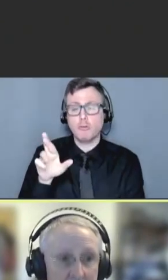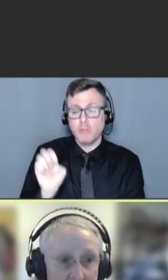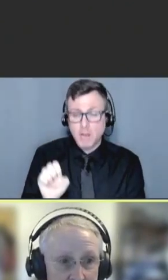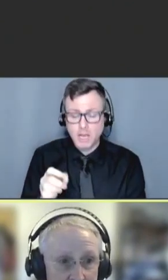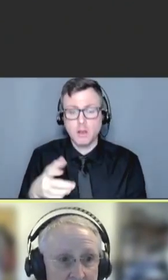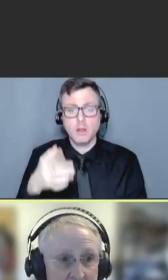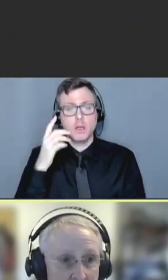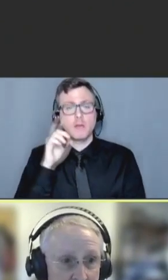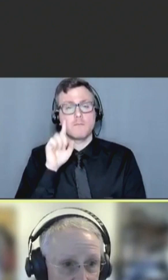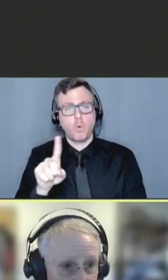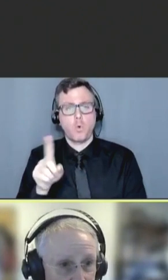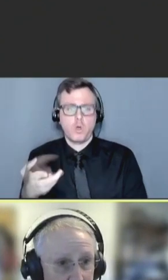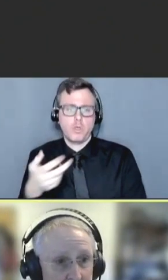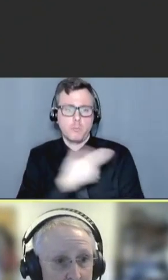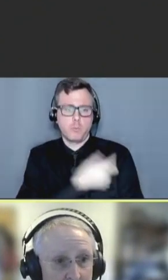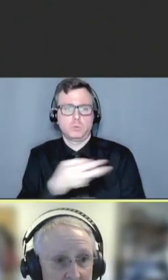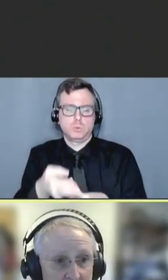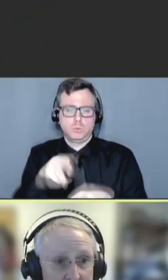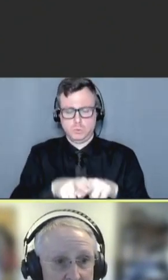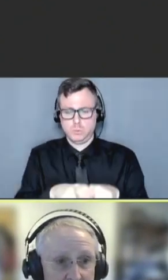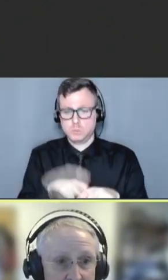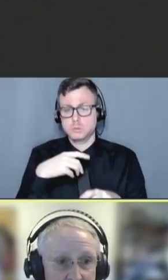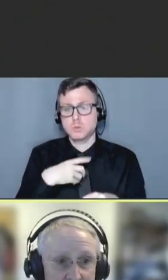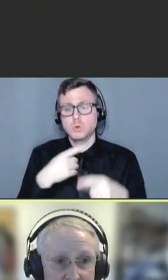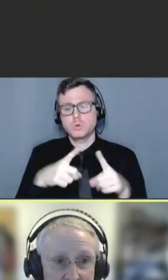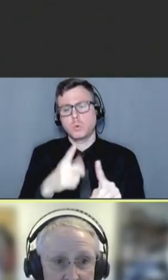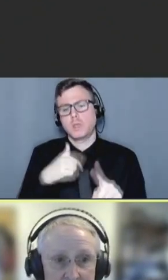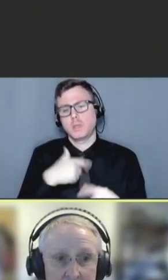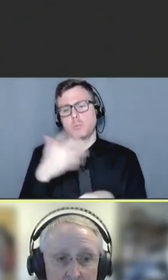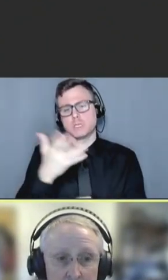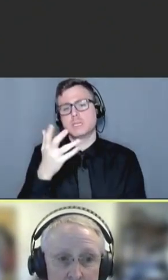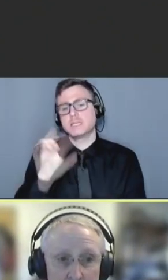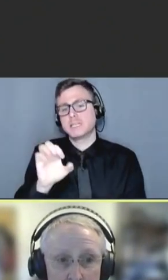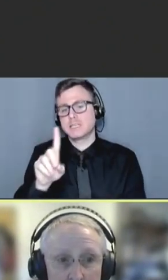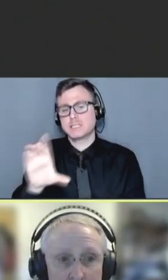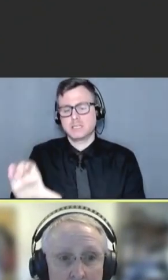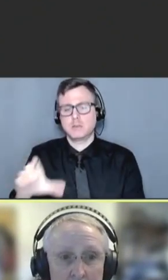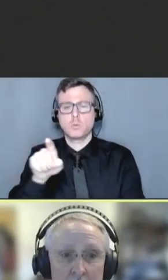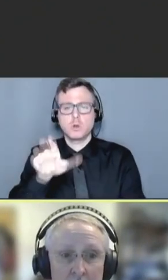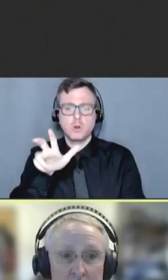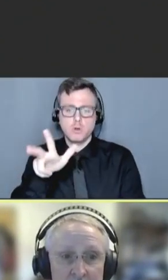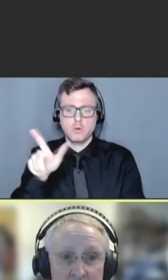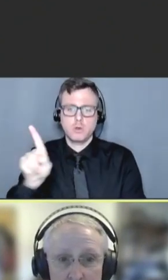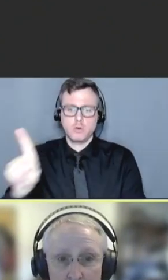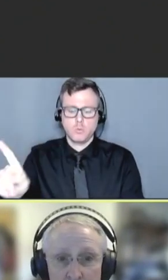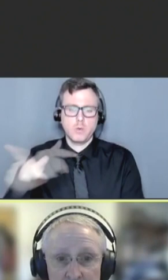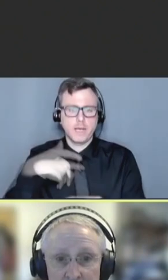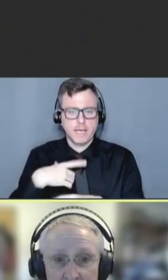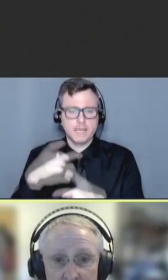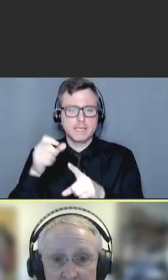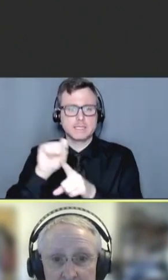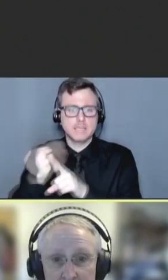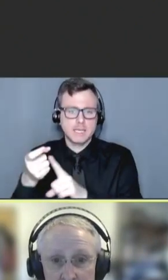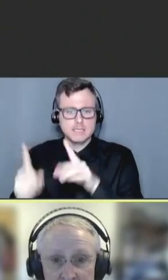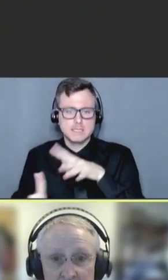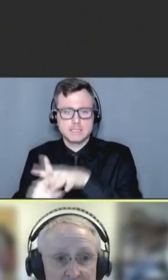At the time of this presentation, CDC had verified 131 myocarditis case reports at VAERS in persons